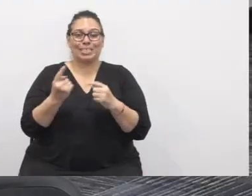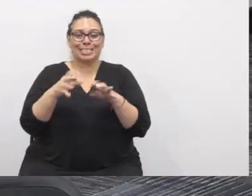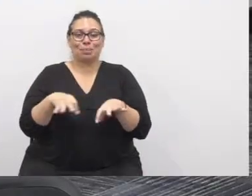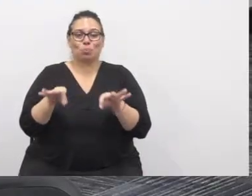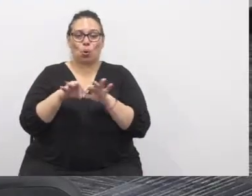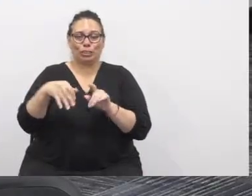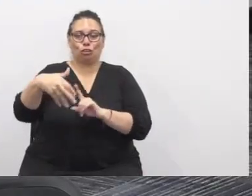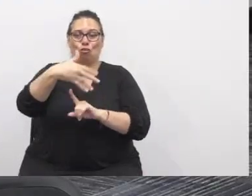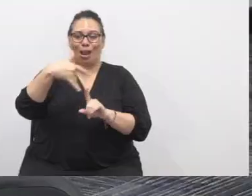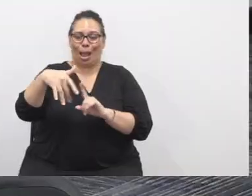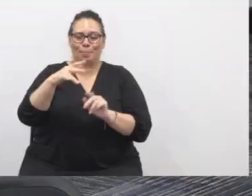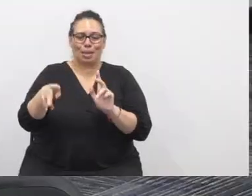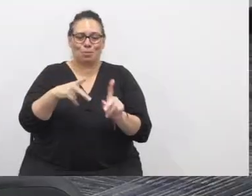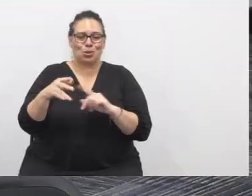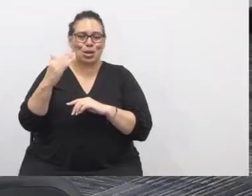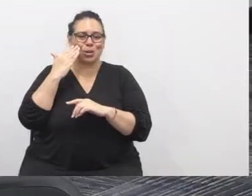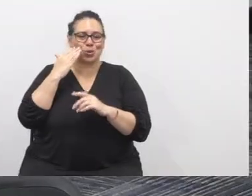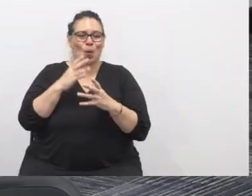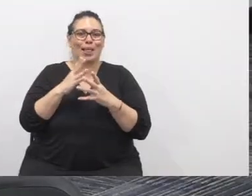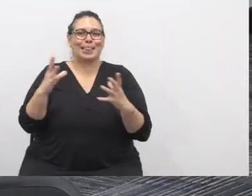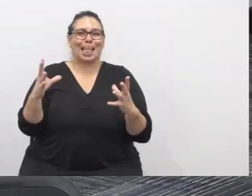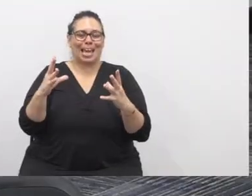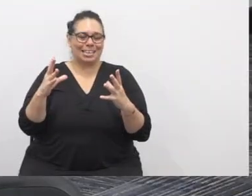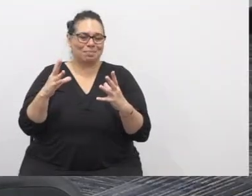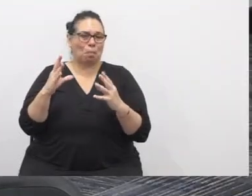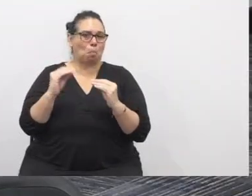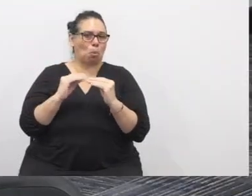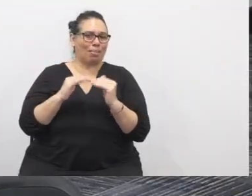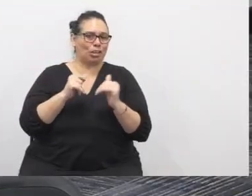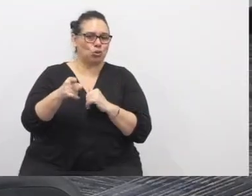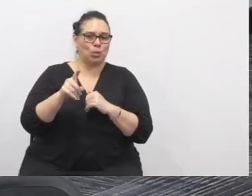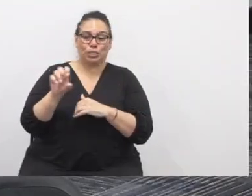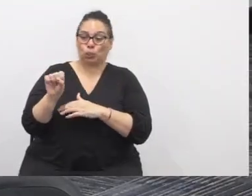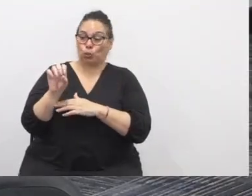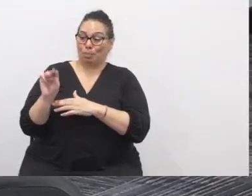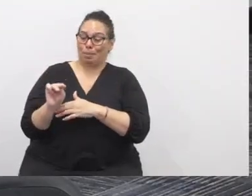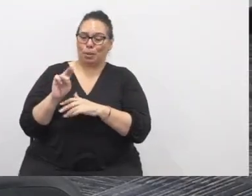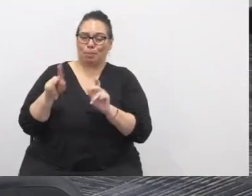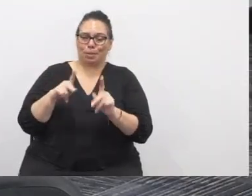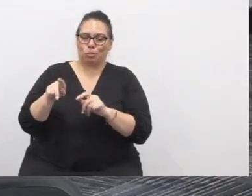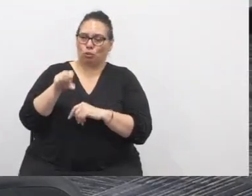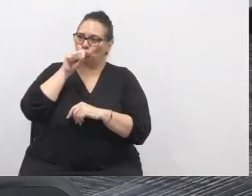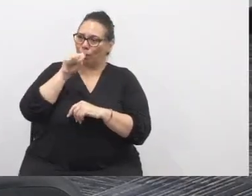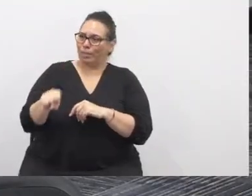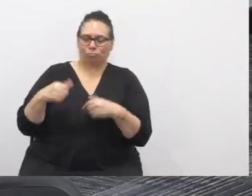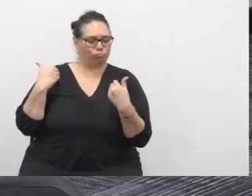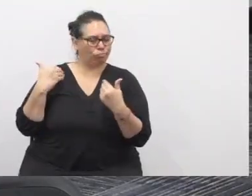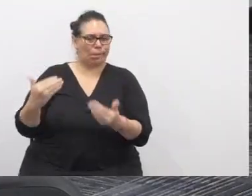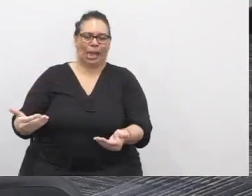who know a whole lot more than you. And so social media, people who like to do that, have at it. Here are the rules,